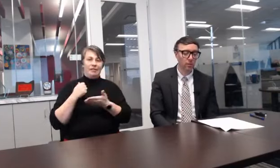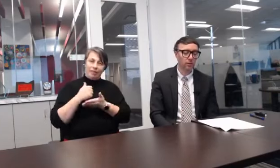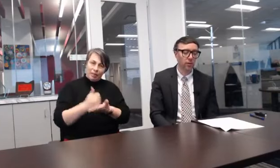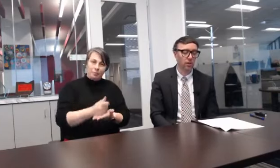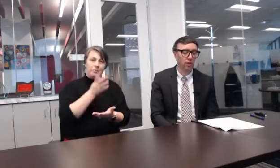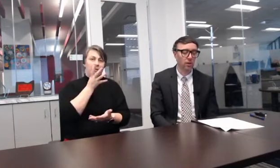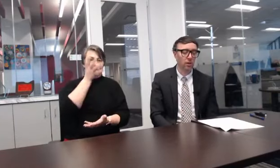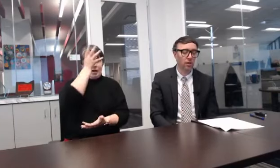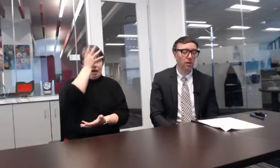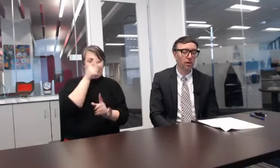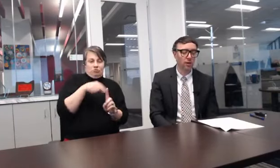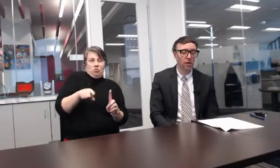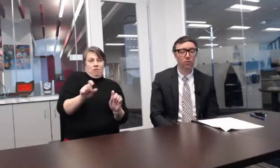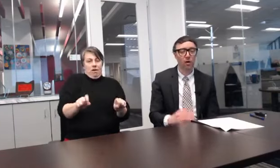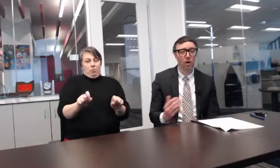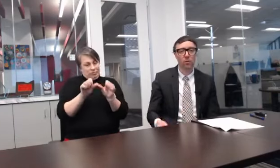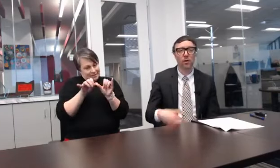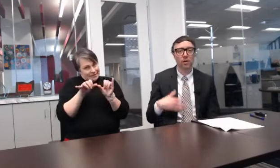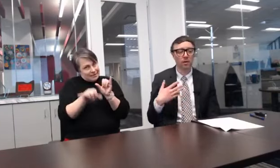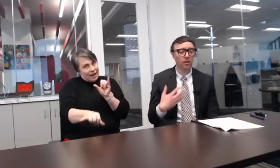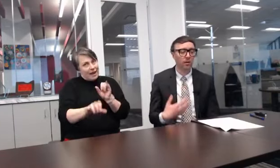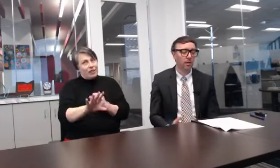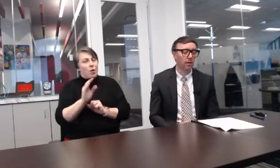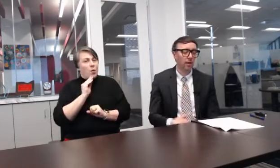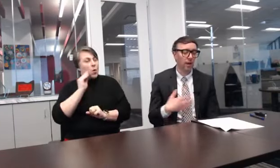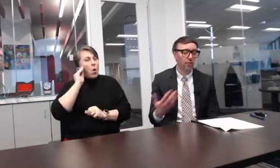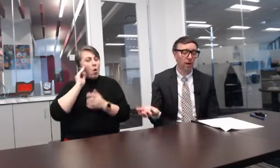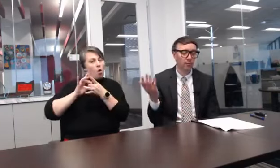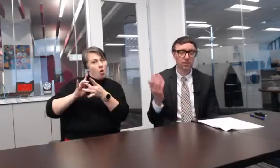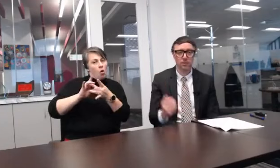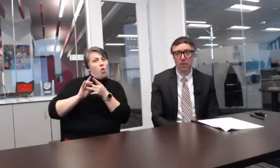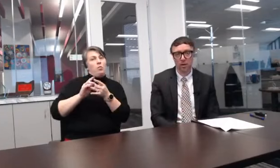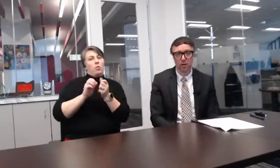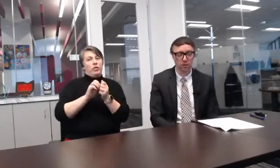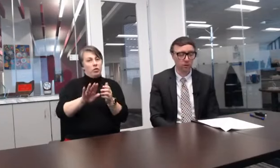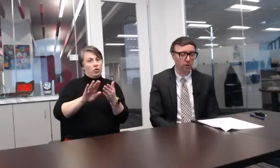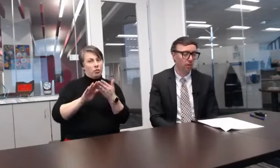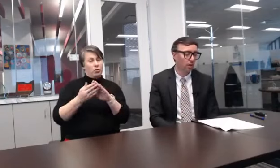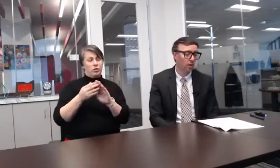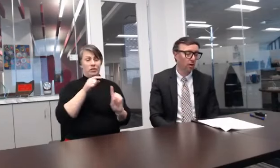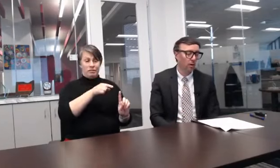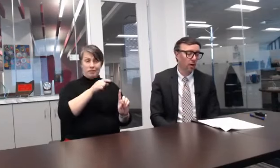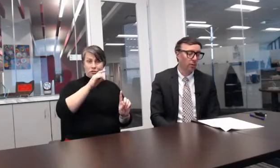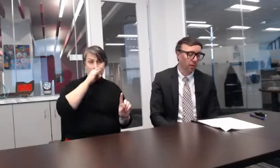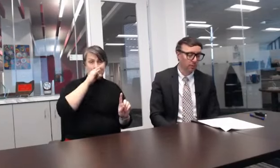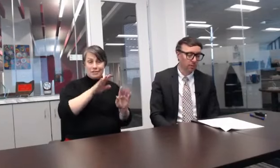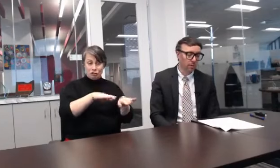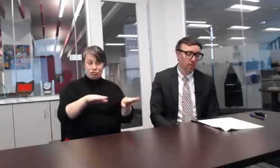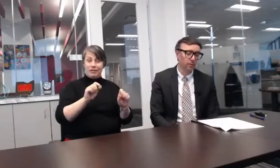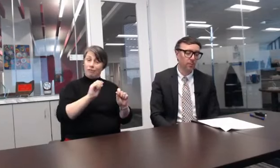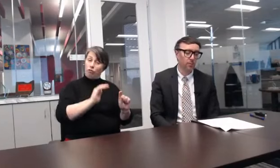so they can grow and to have lives just like other children without disabilities.